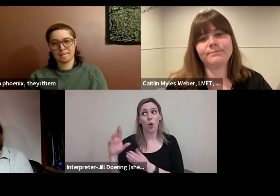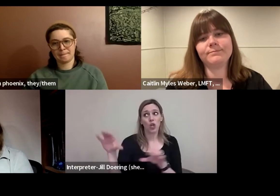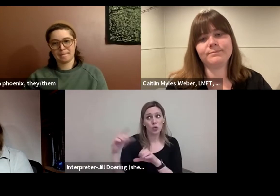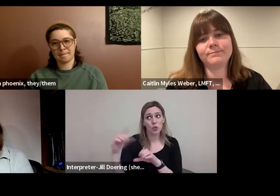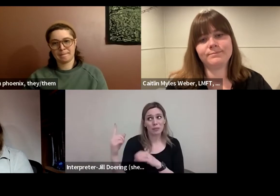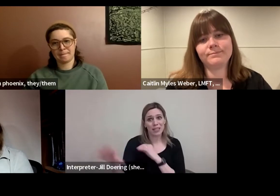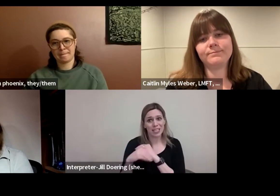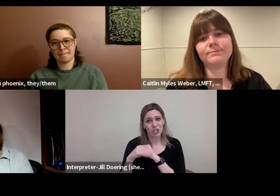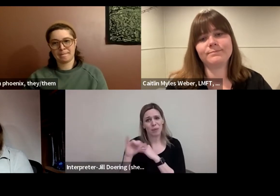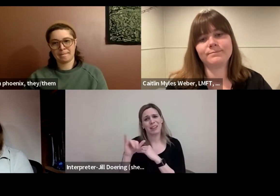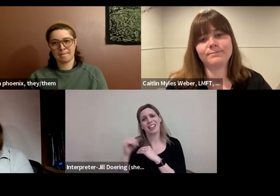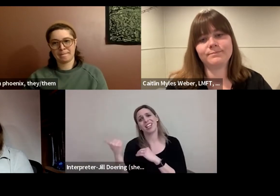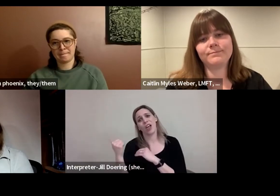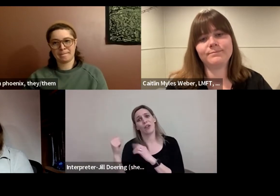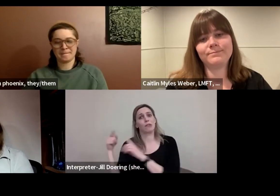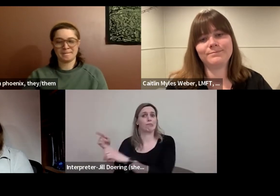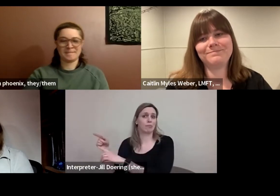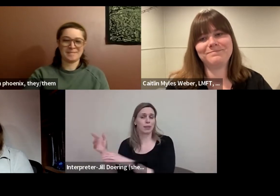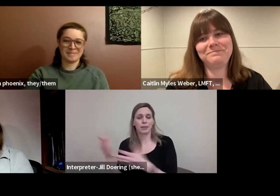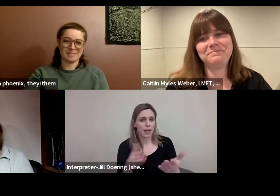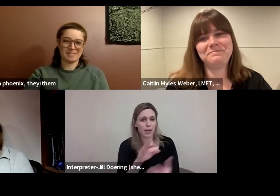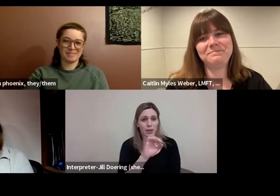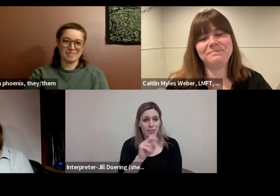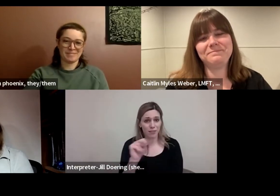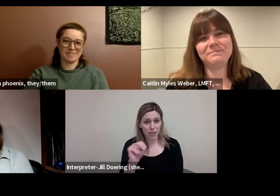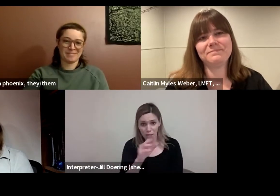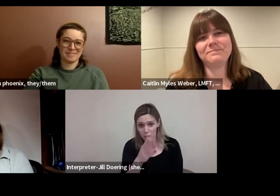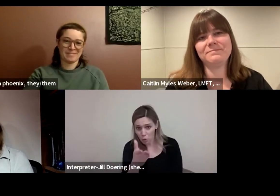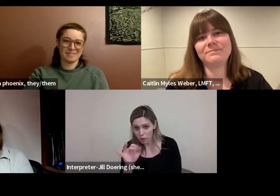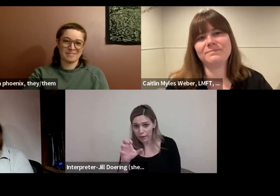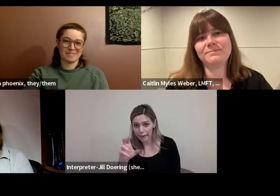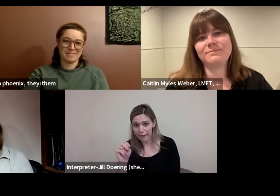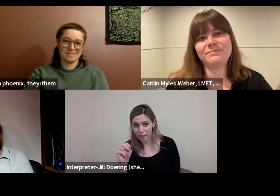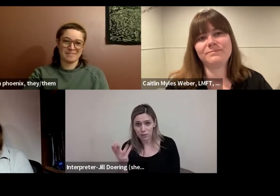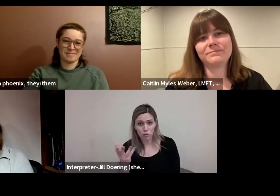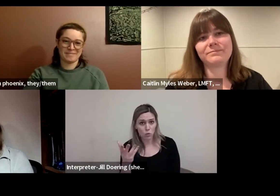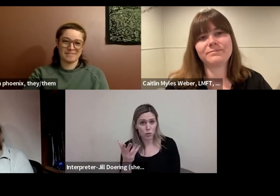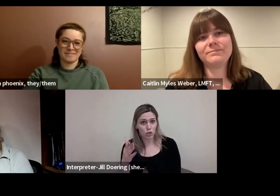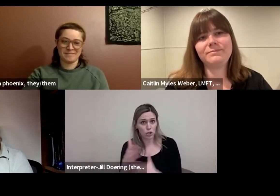So Finn, Caitlin, do you wanna share any of your thoughts on...